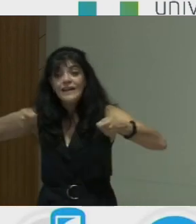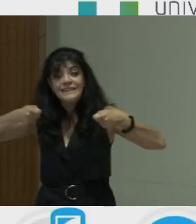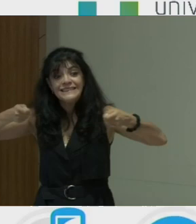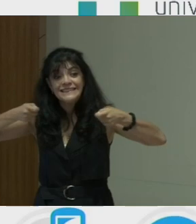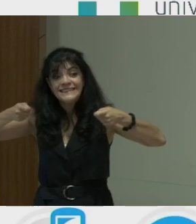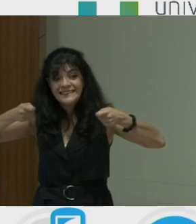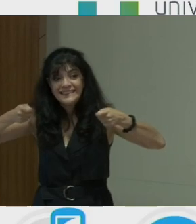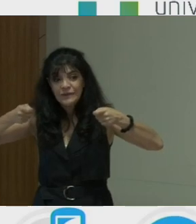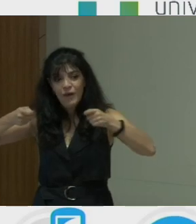disorder in society.